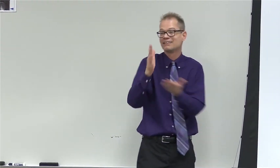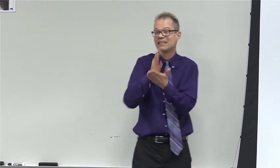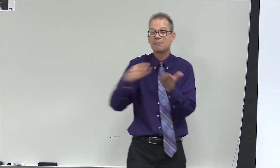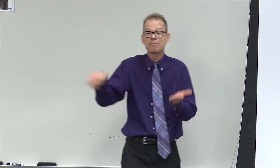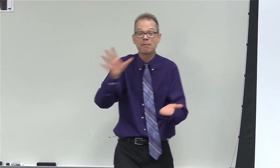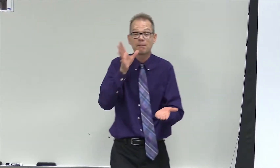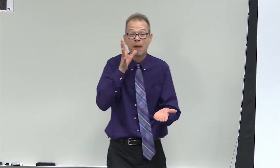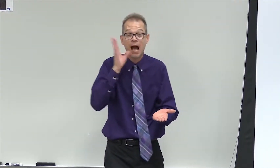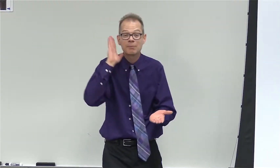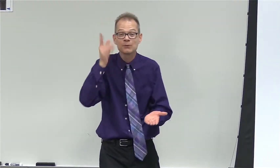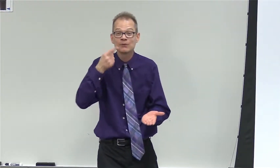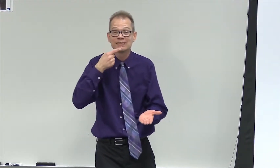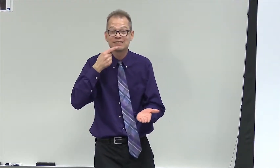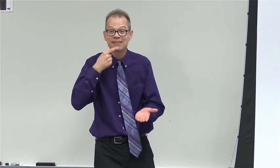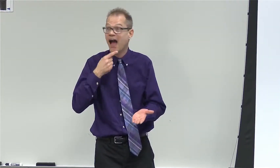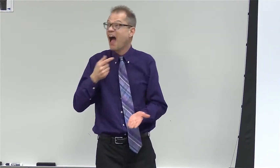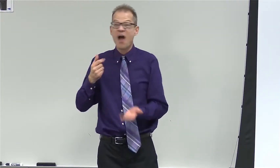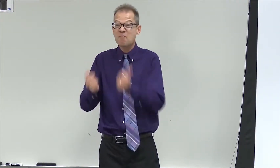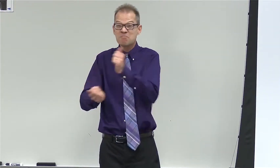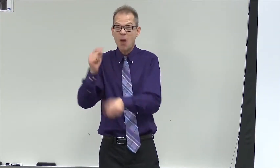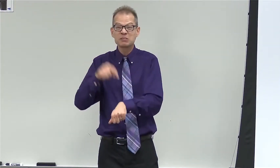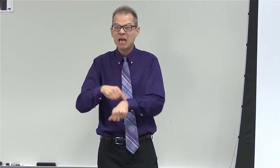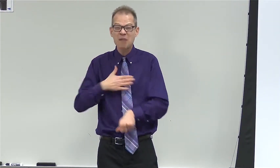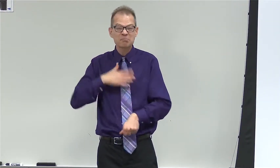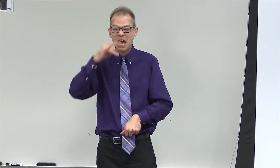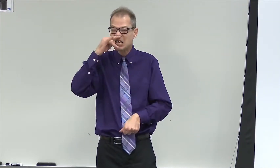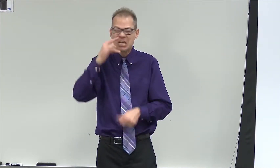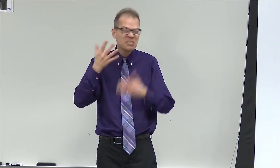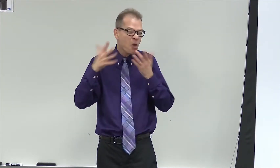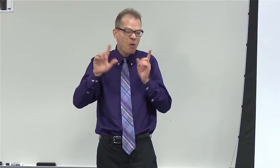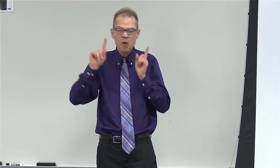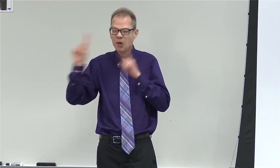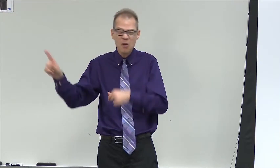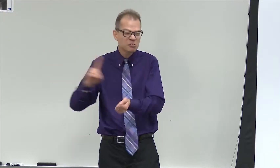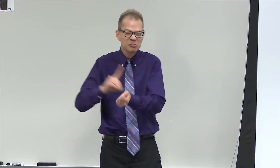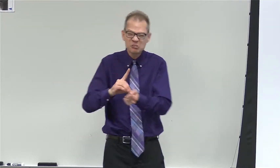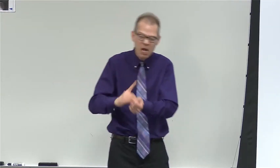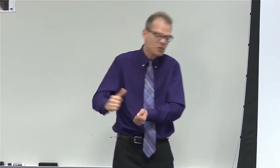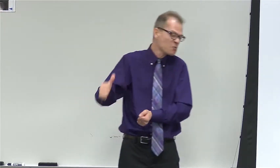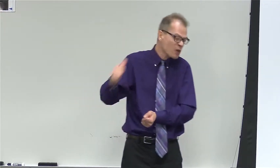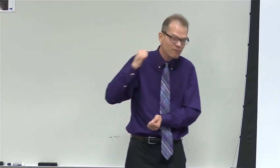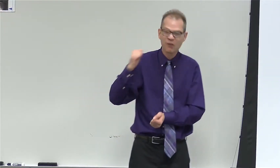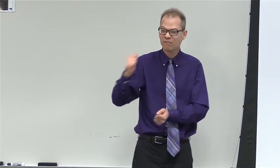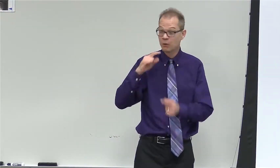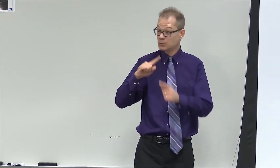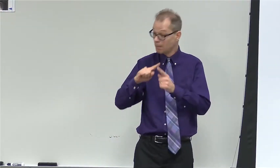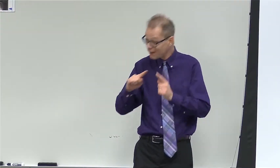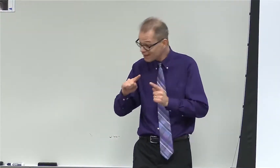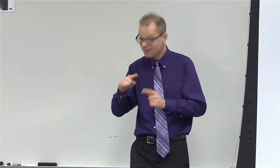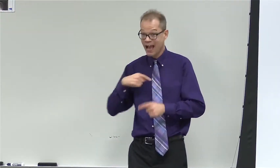I mean, if you remember, your mother would say, "Well, most of the time, my kids don't want to go to the doctor, "and they refuse to go to the doctor,